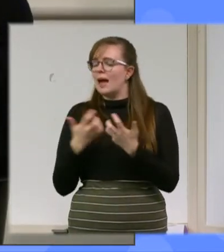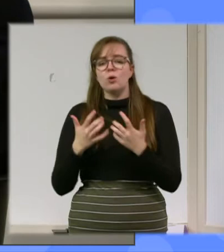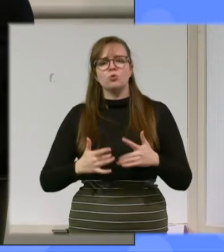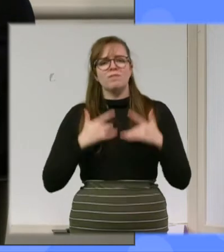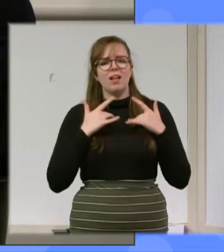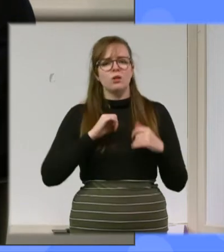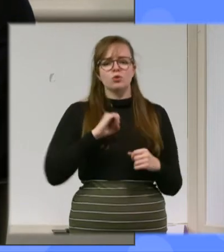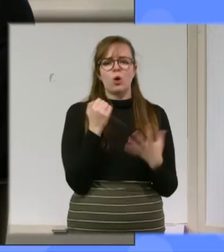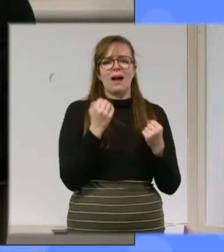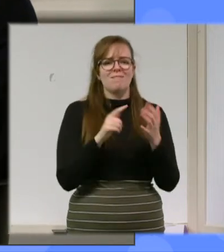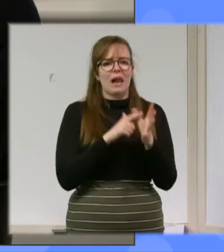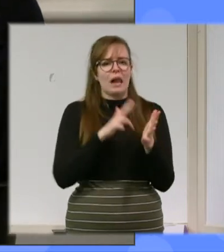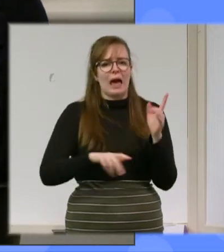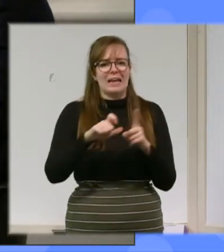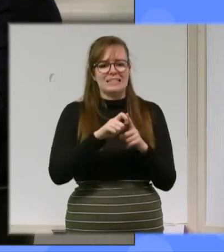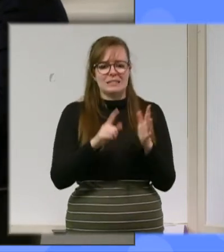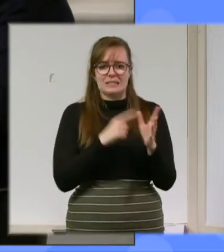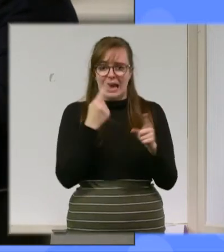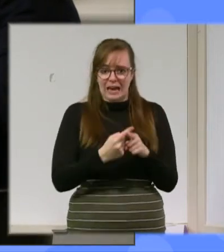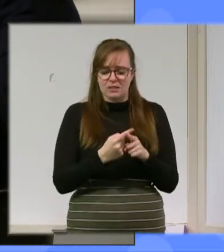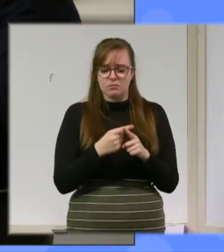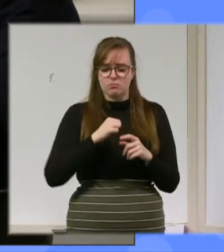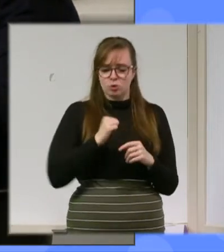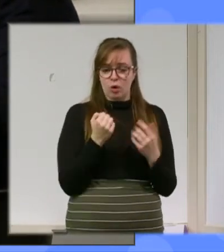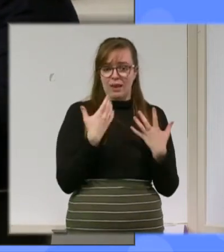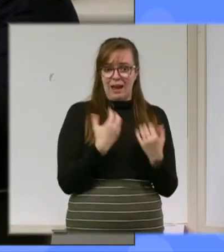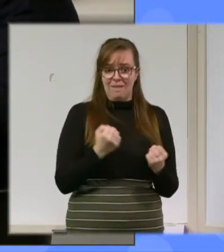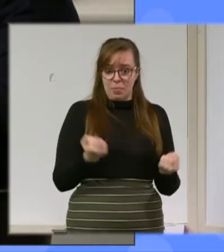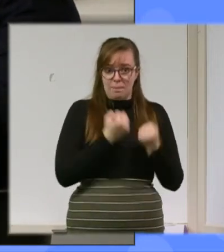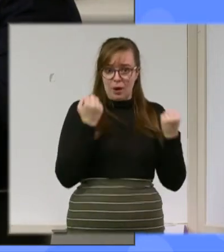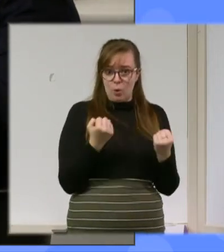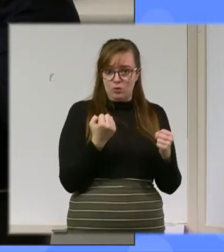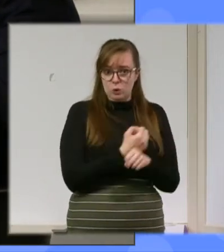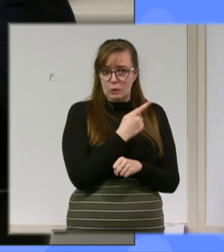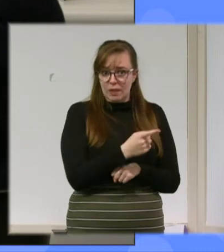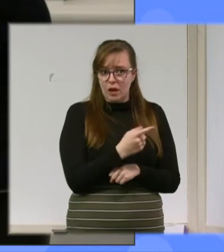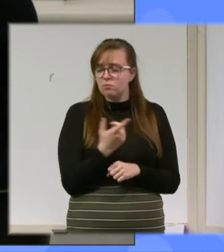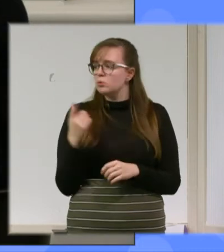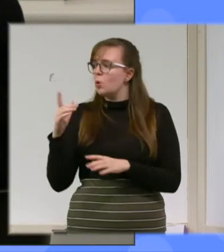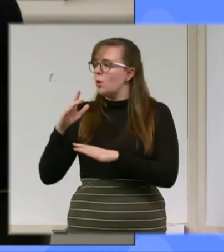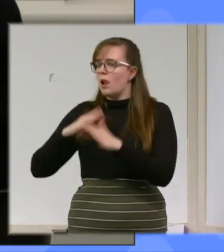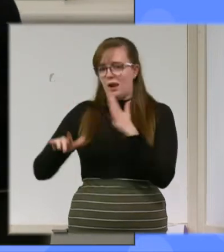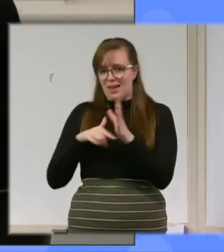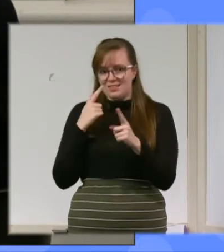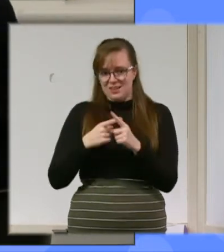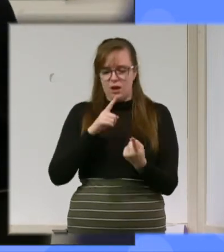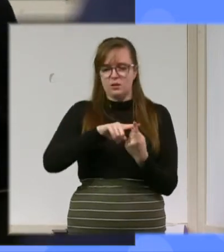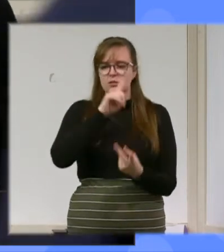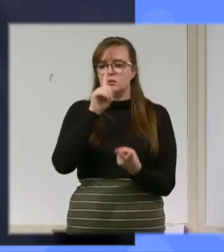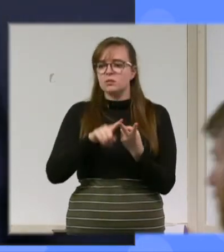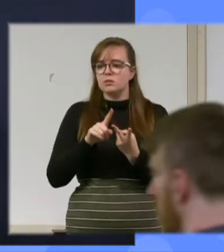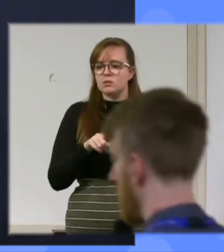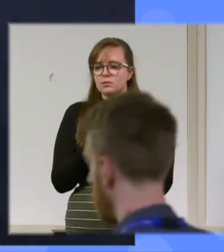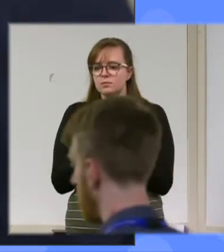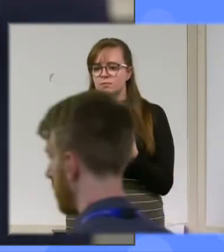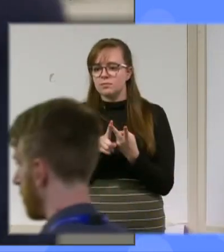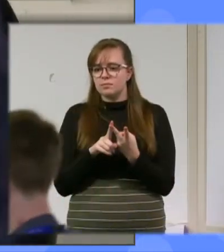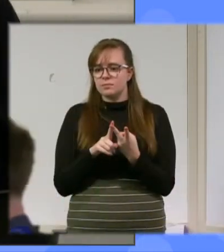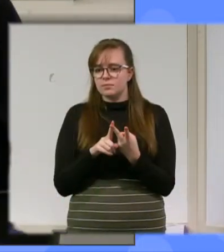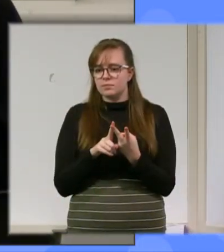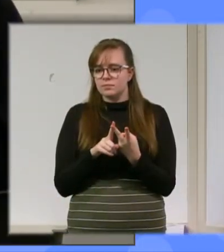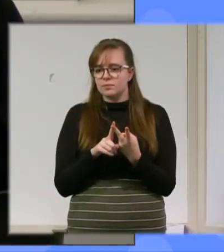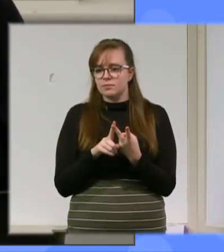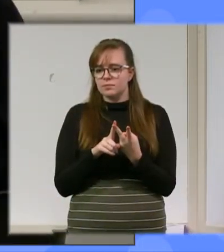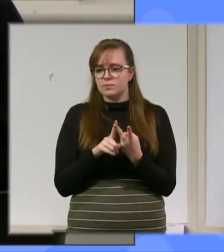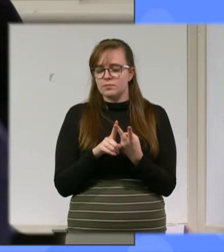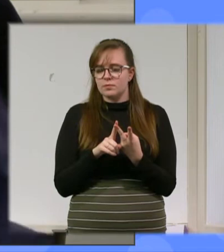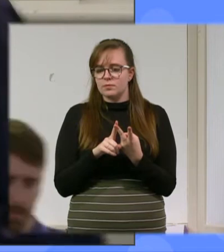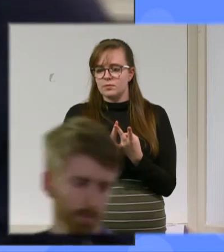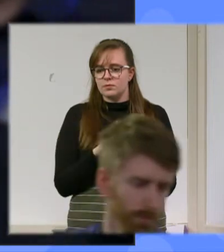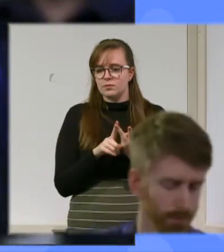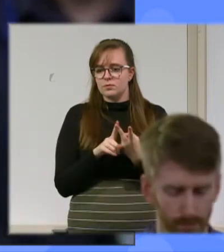yes if they got the porosity to do that what the land tax I was just wondering